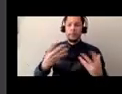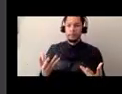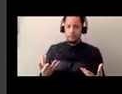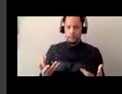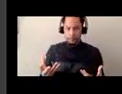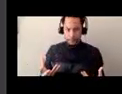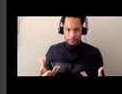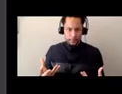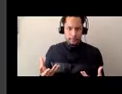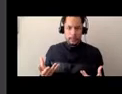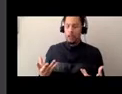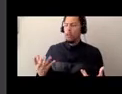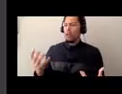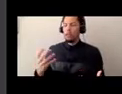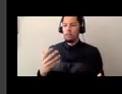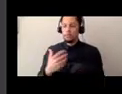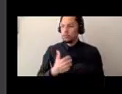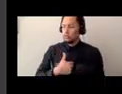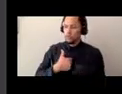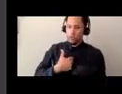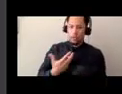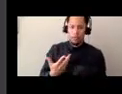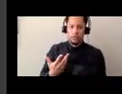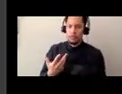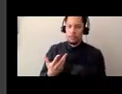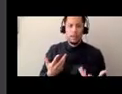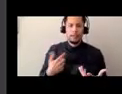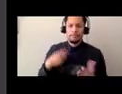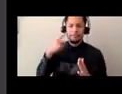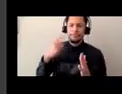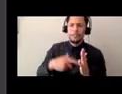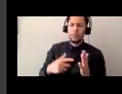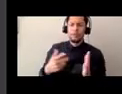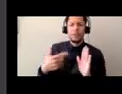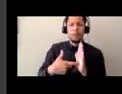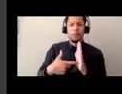And I didn't notice any time feature. So I can relaunch again.